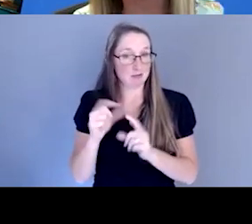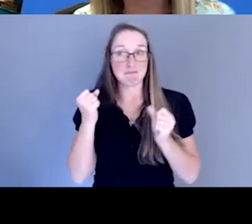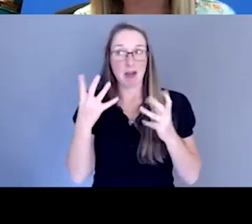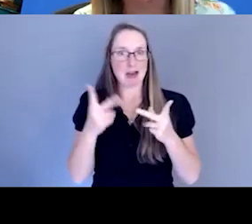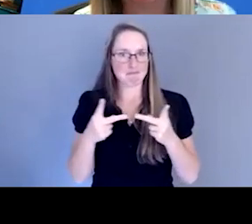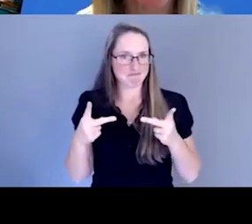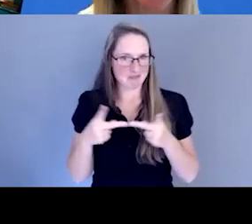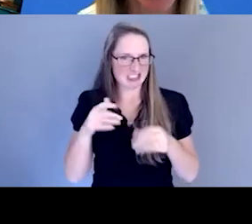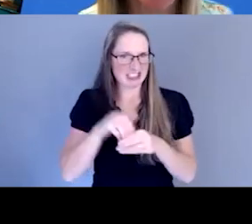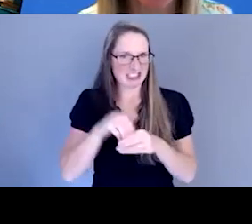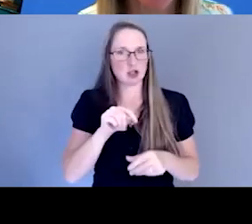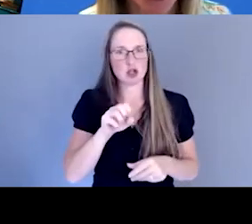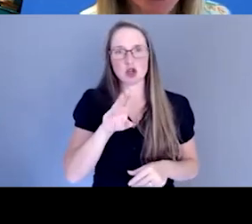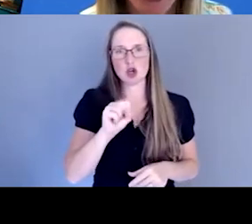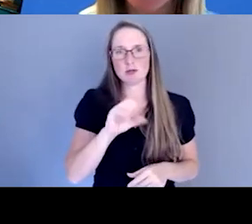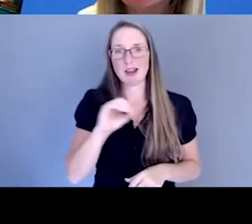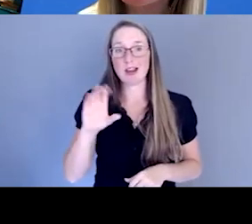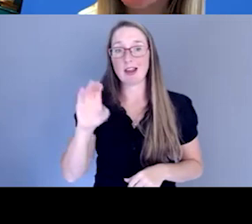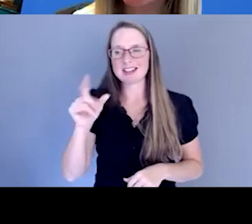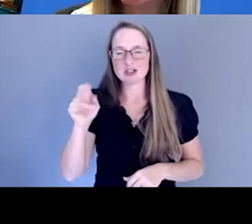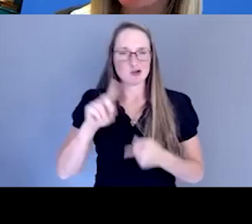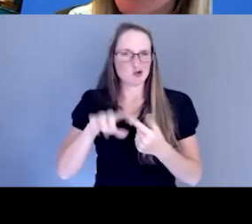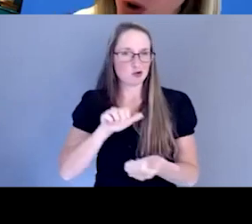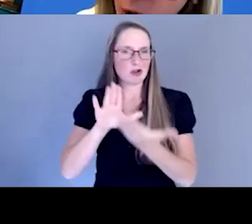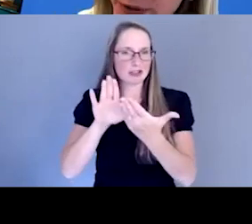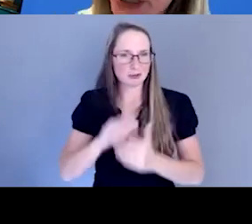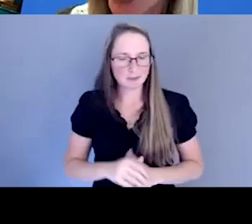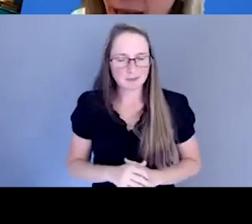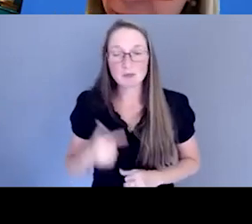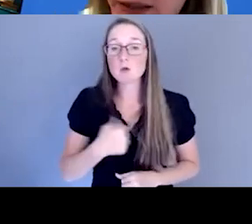in the terms and conditions to address that. We have also added